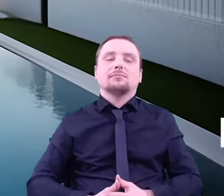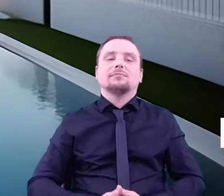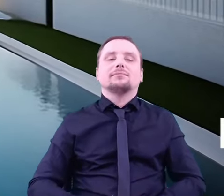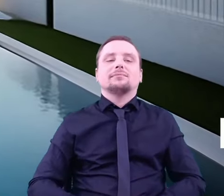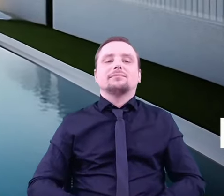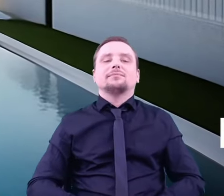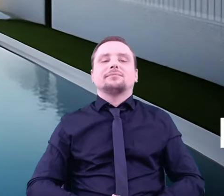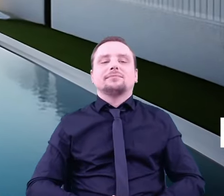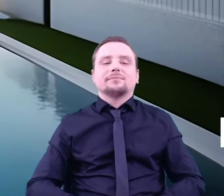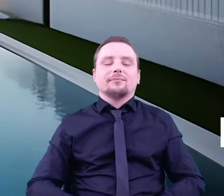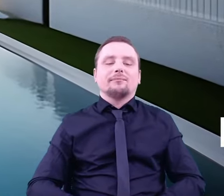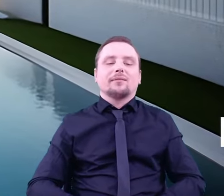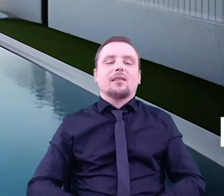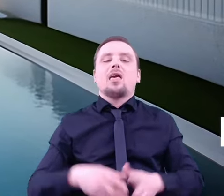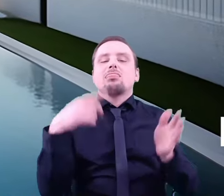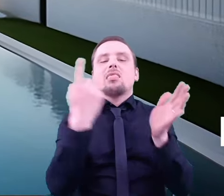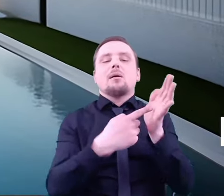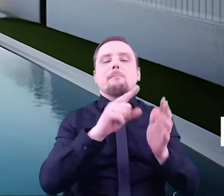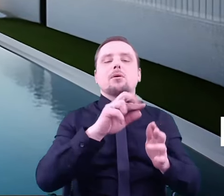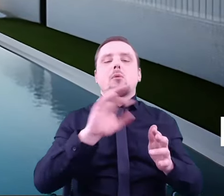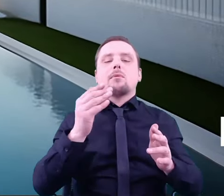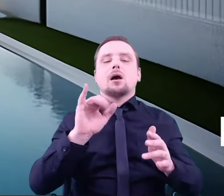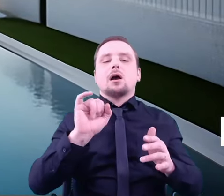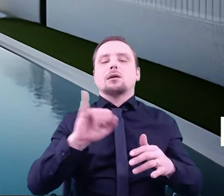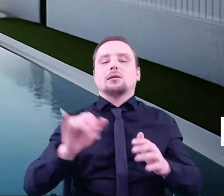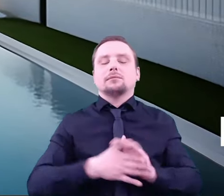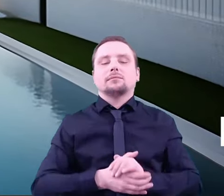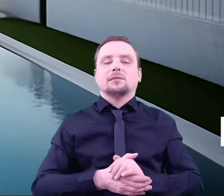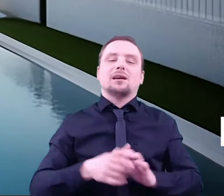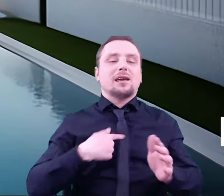And, finally, an image from PROME AI. In my opinion, this is the closest to perfection.